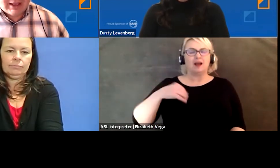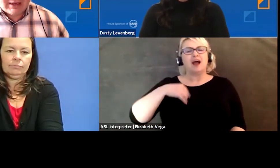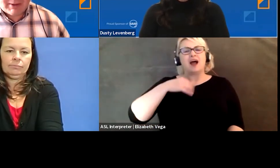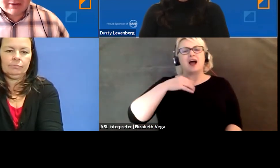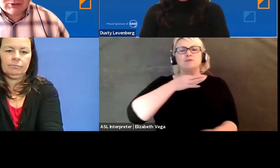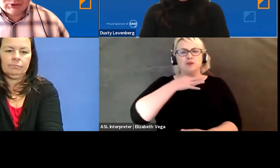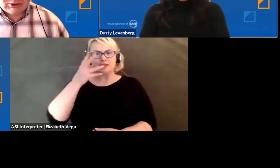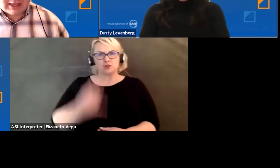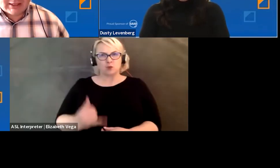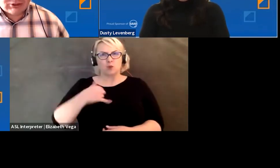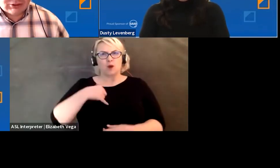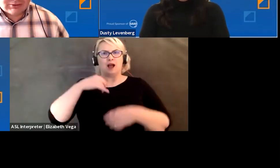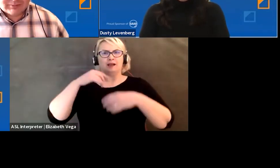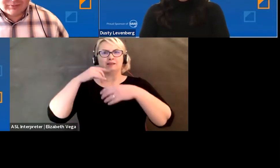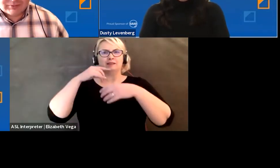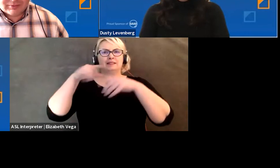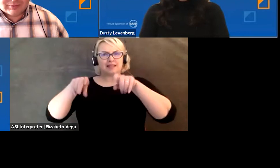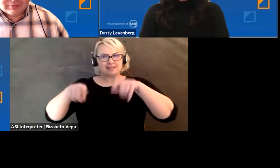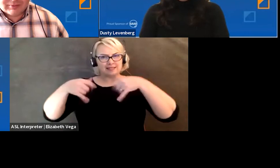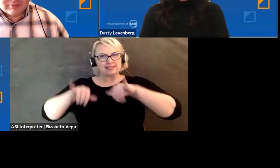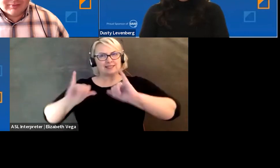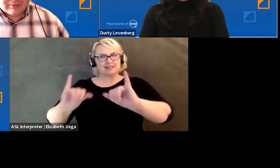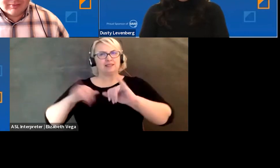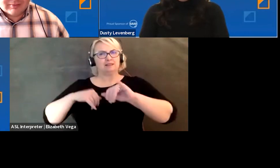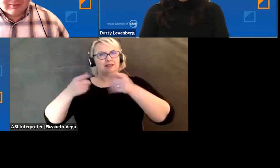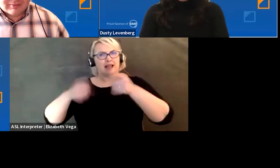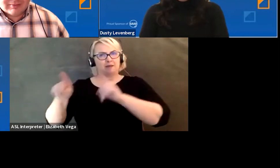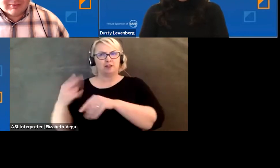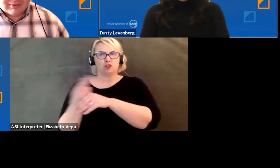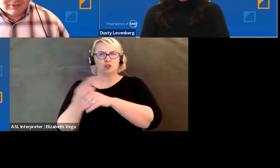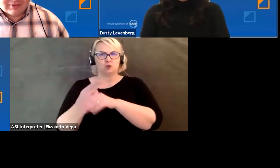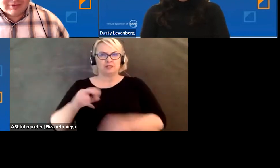Any path to switching to edge?